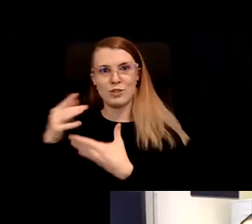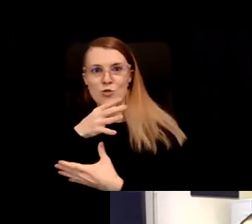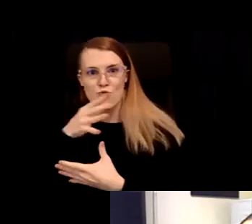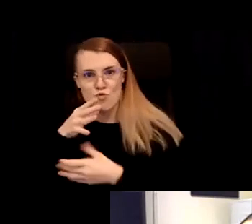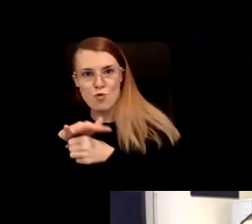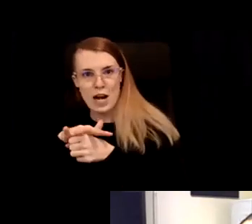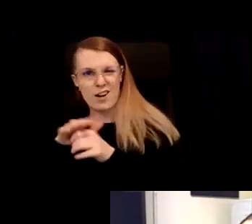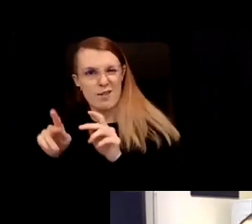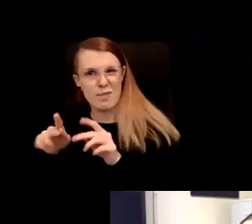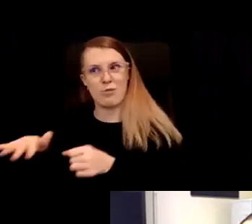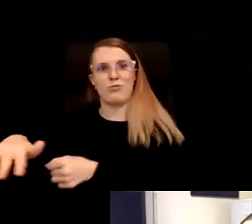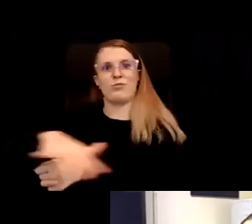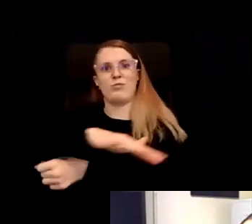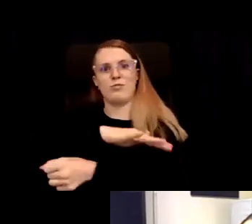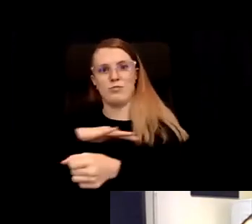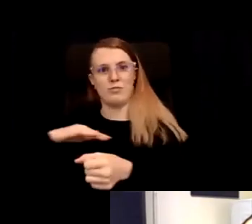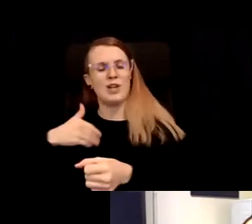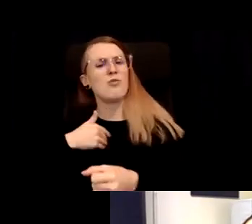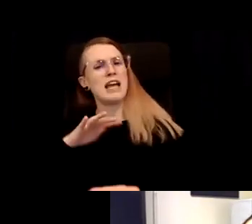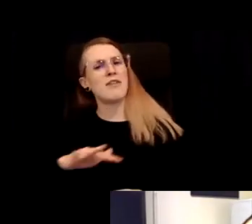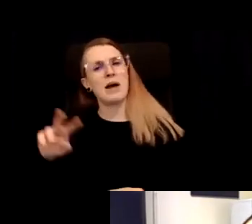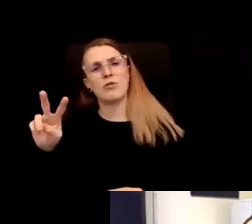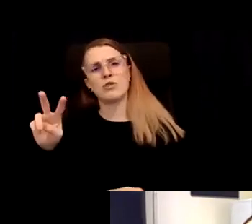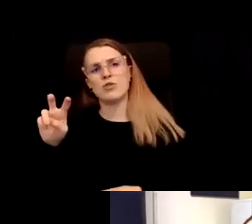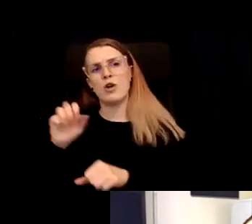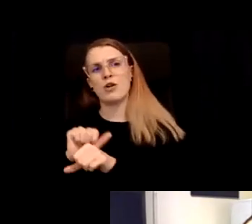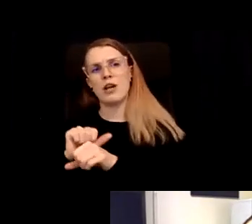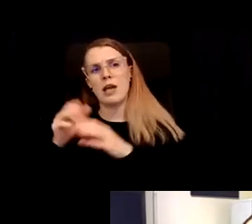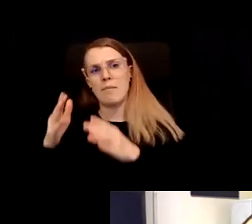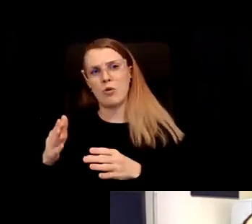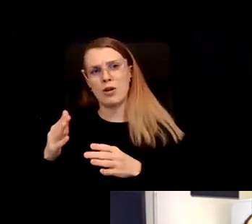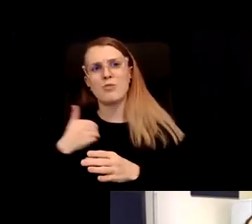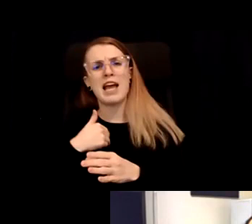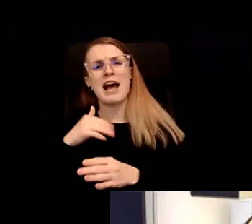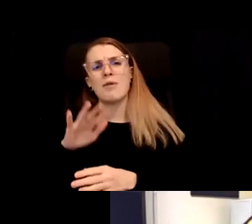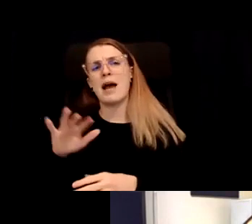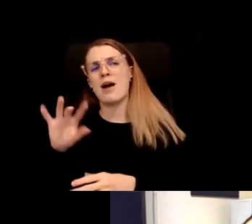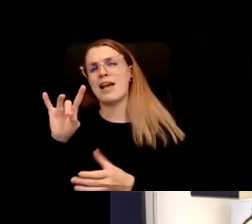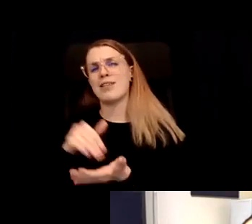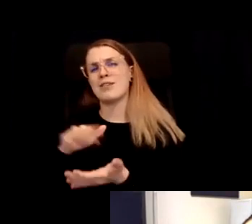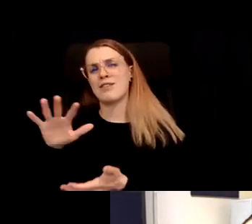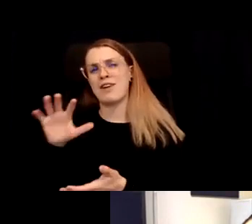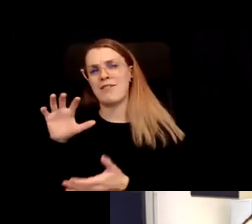We have about 200 employees, we serve about 8500 clients a year in a variety of services.